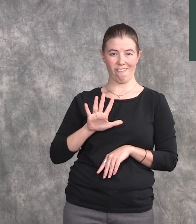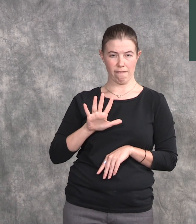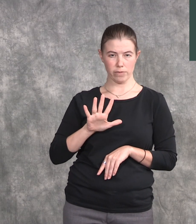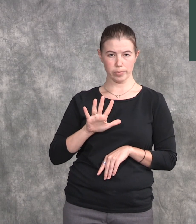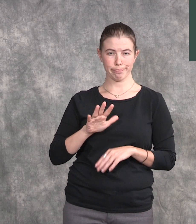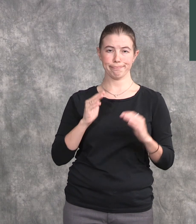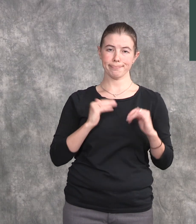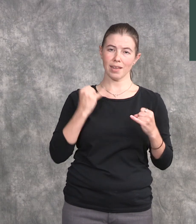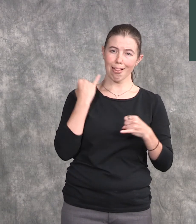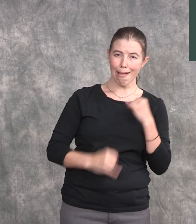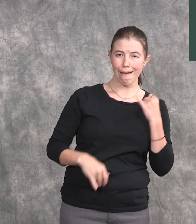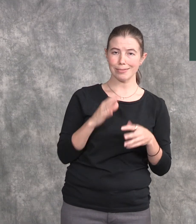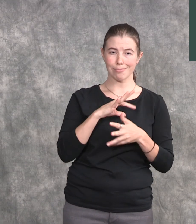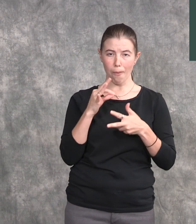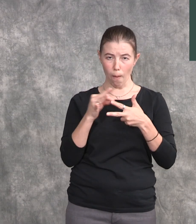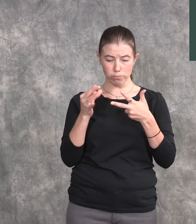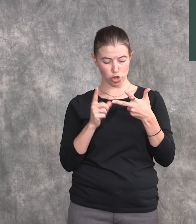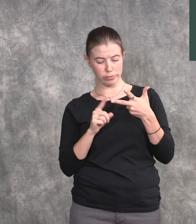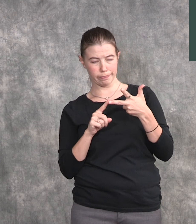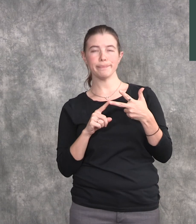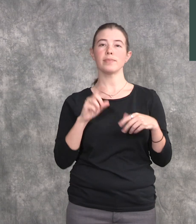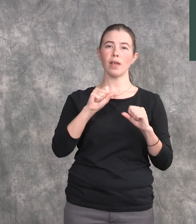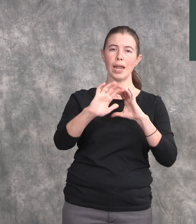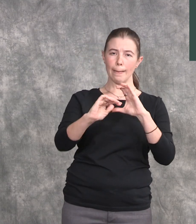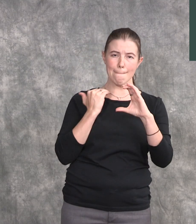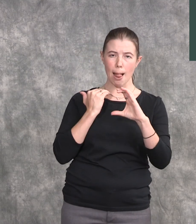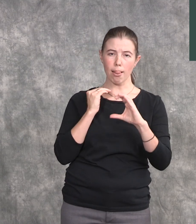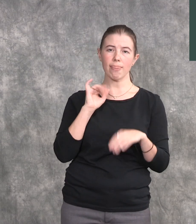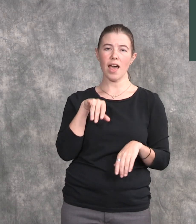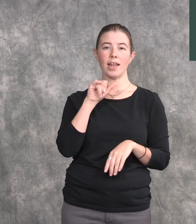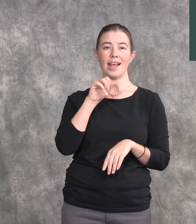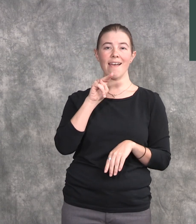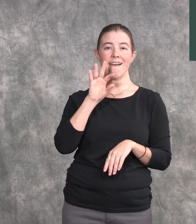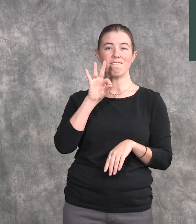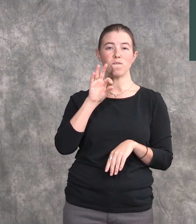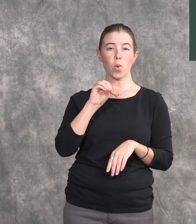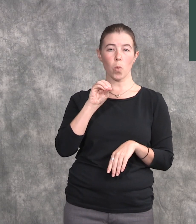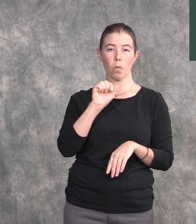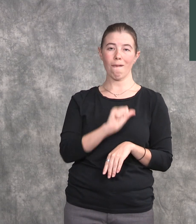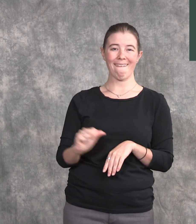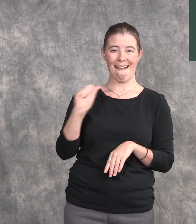Last option, you can email us at info@disabilityrightssc.org.